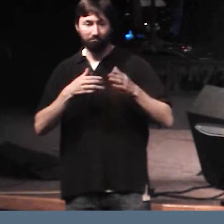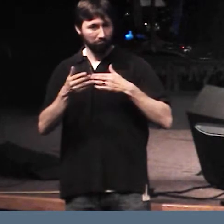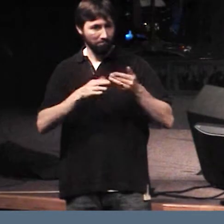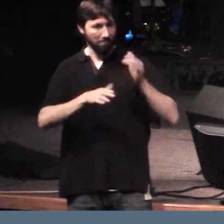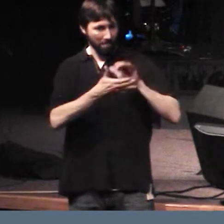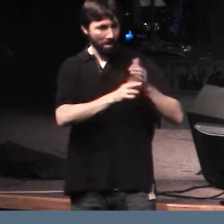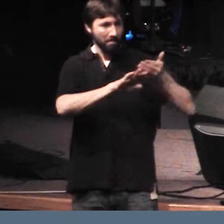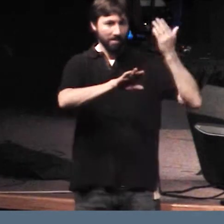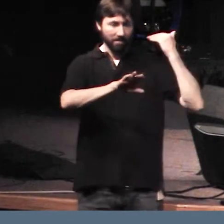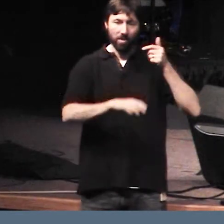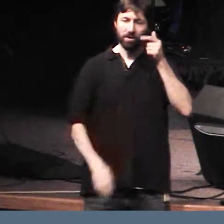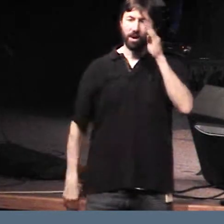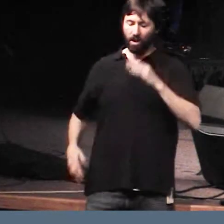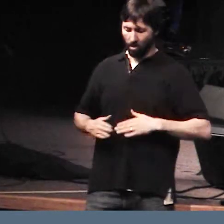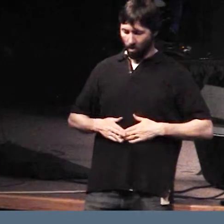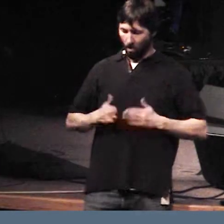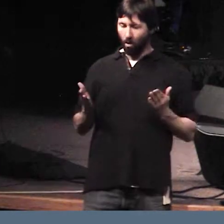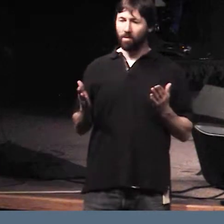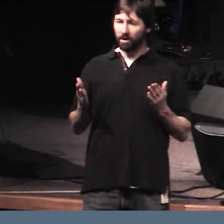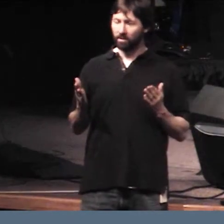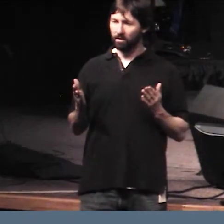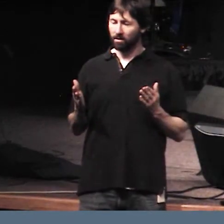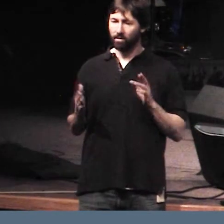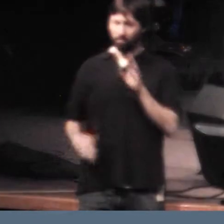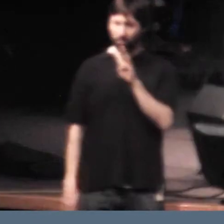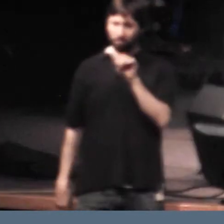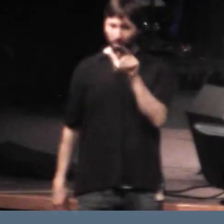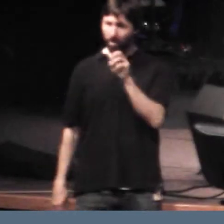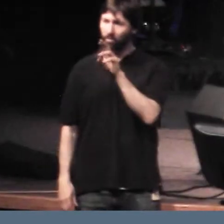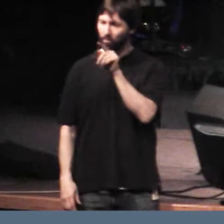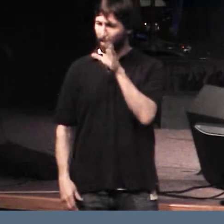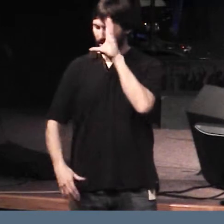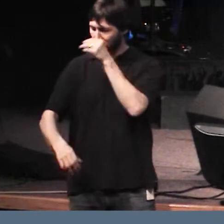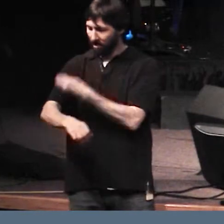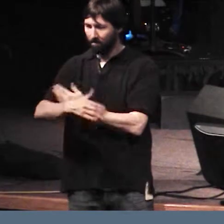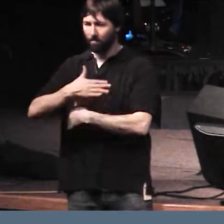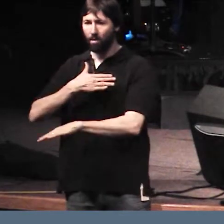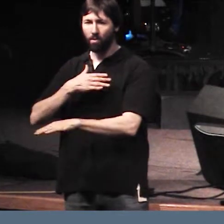and God opened up her womb and Boaz and Ruth actually have a son